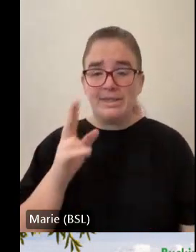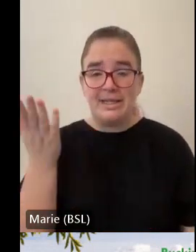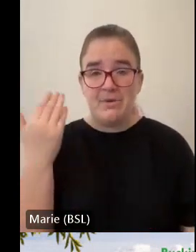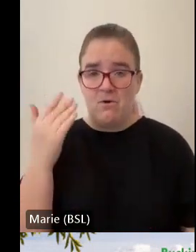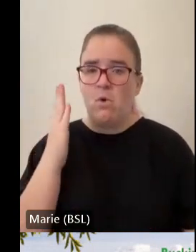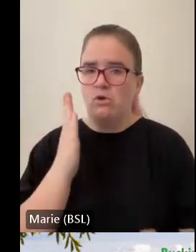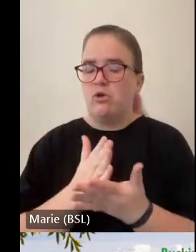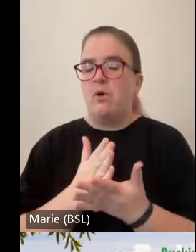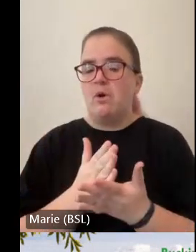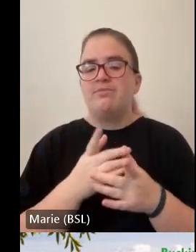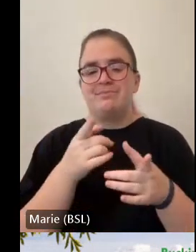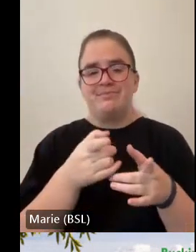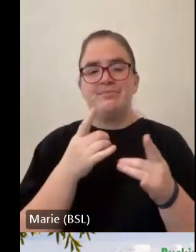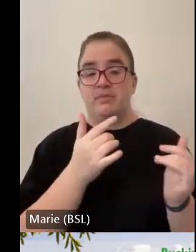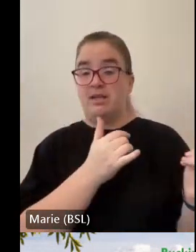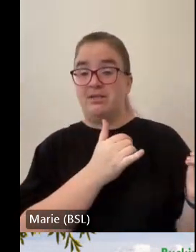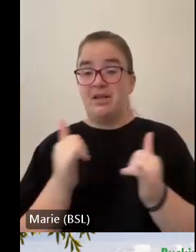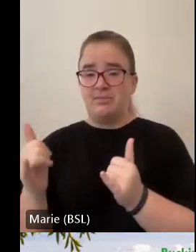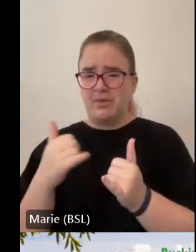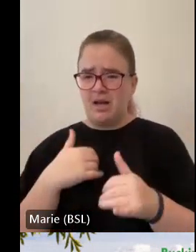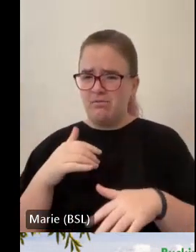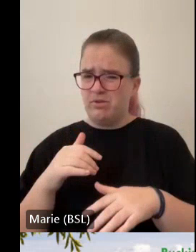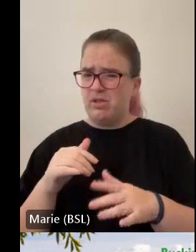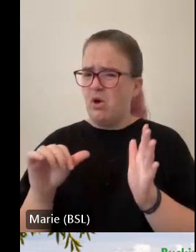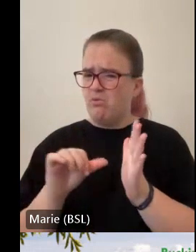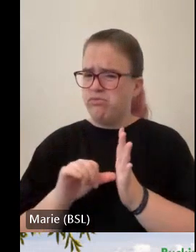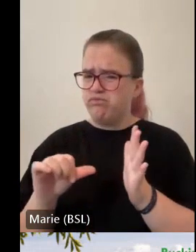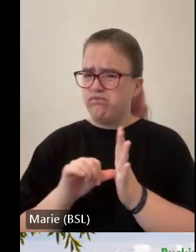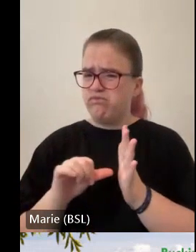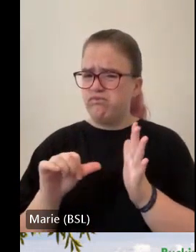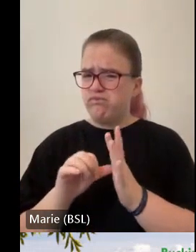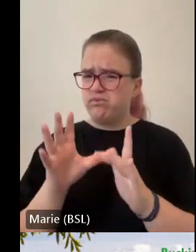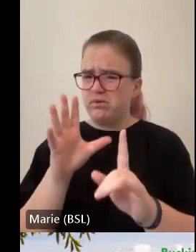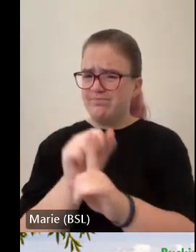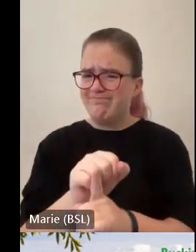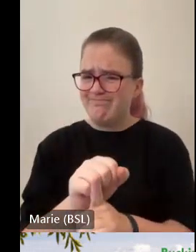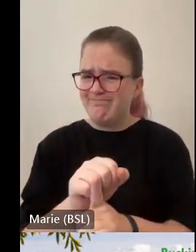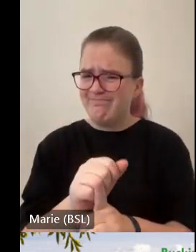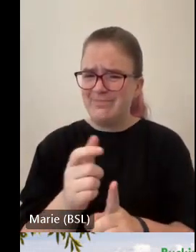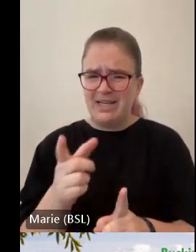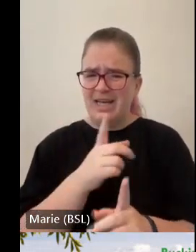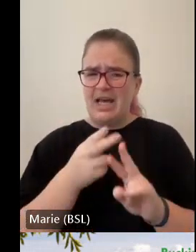And and sometimes they're quite difficult to actually pick out whether they're they're genuine or not.